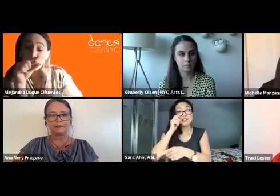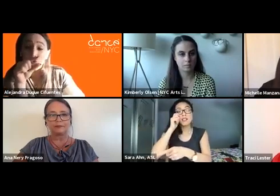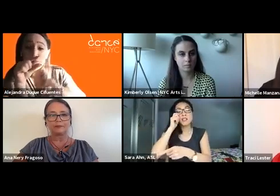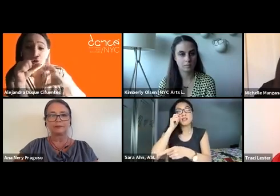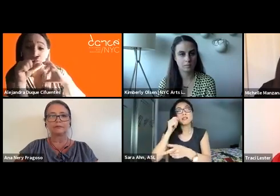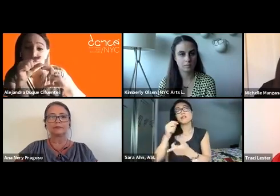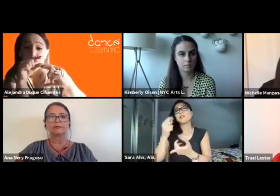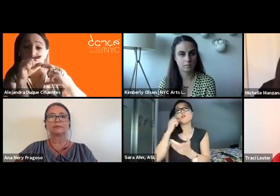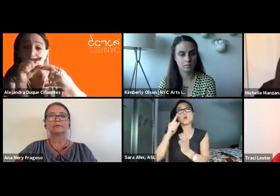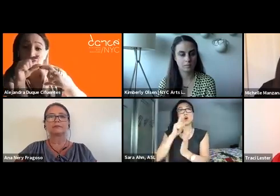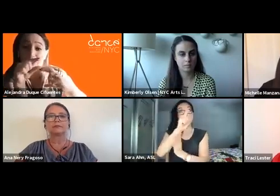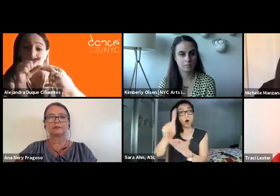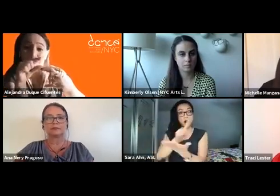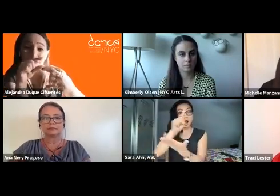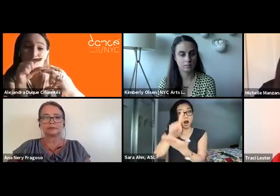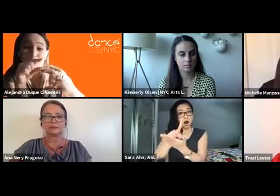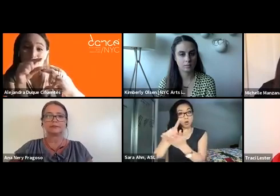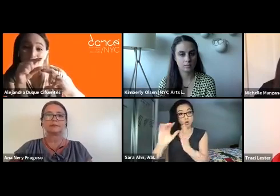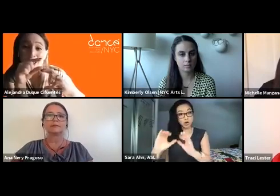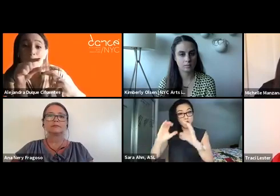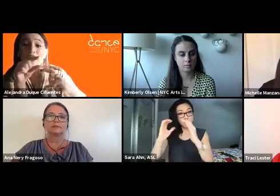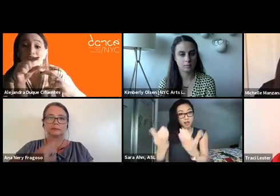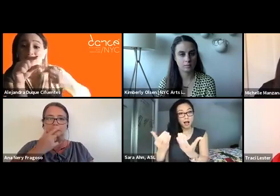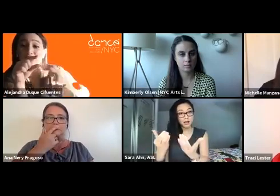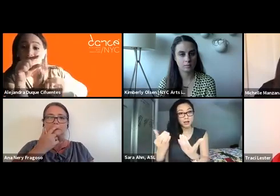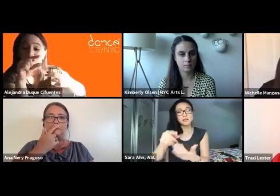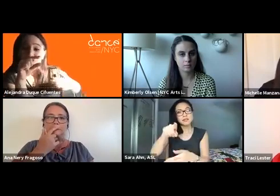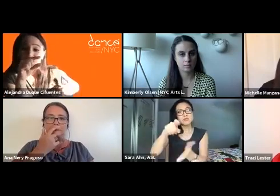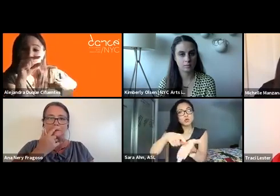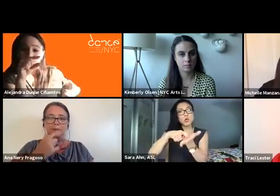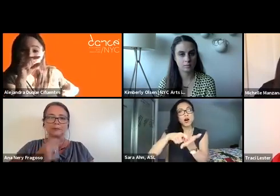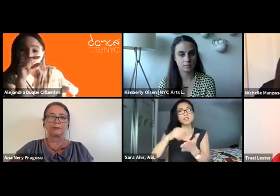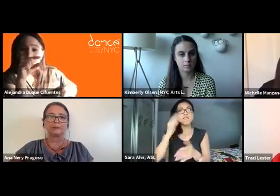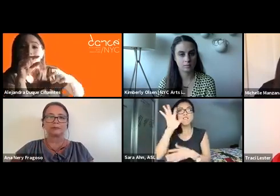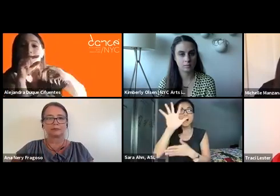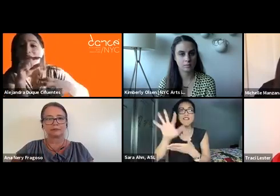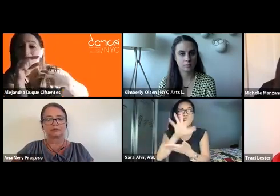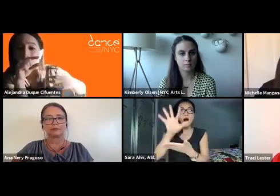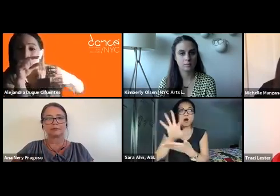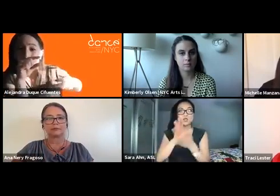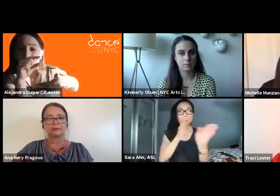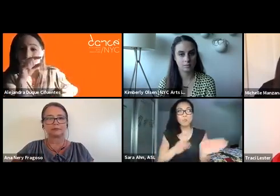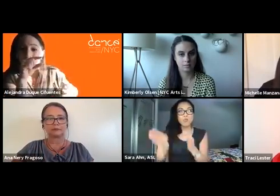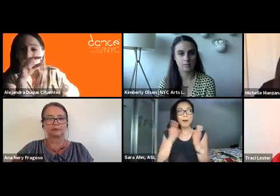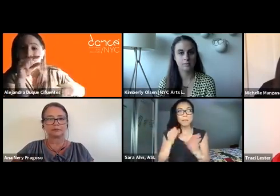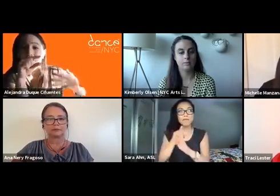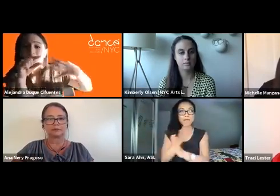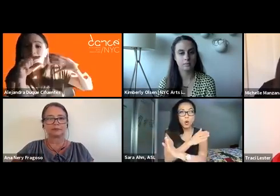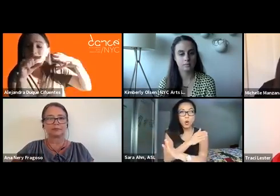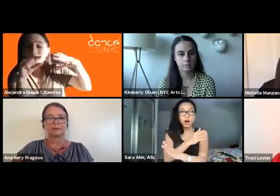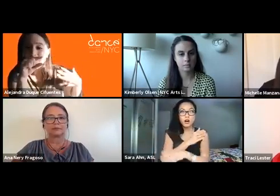requires investment in the process that develops for the moment of consumption when that moment